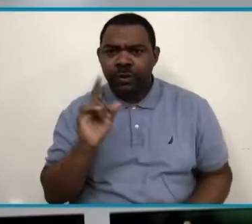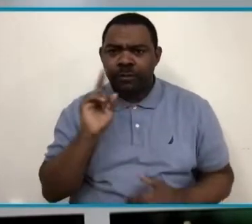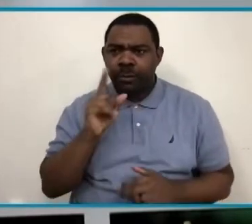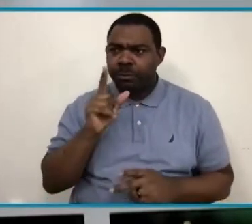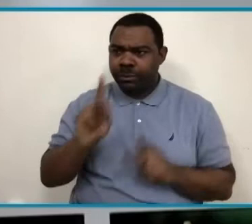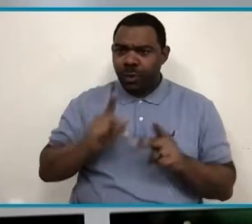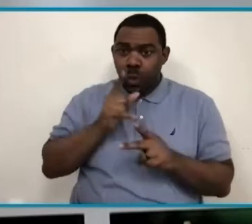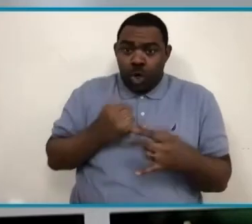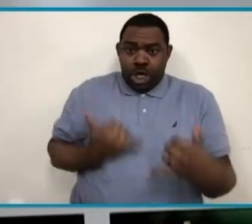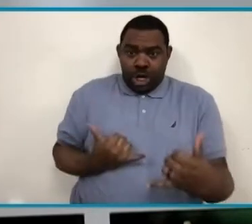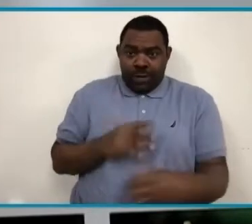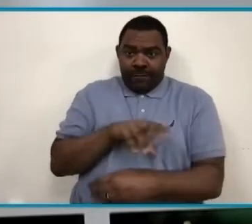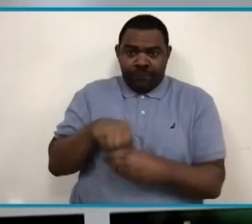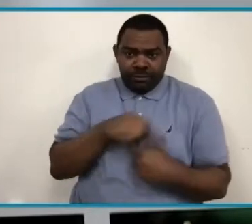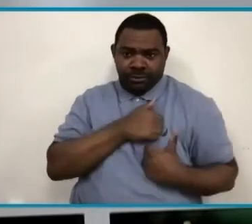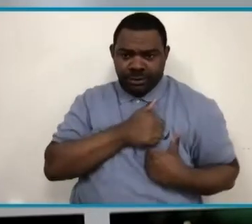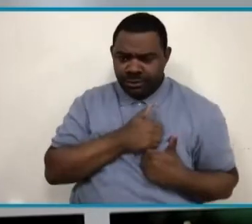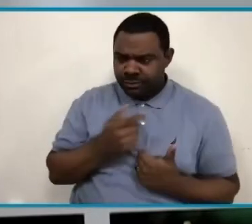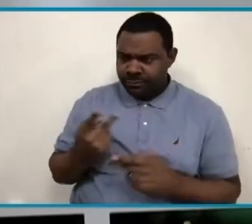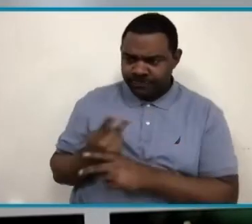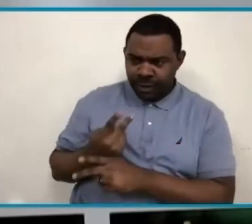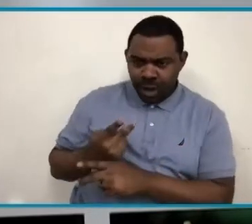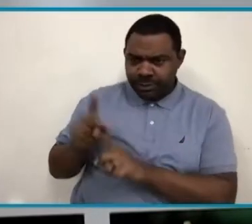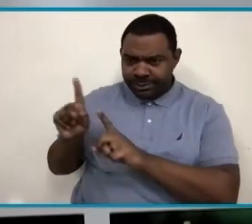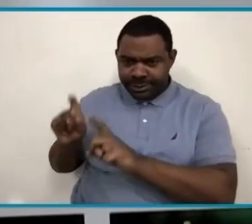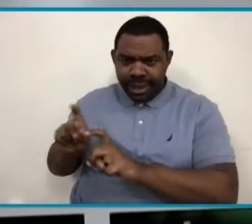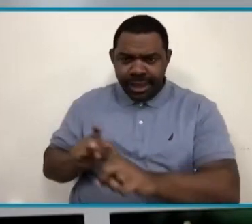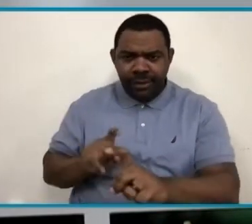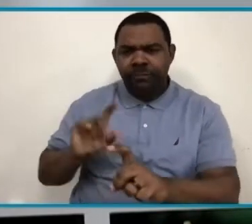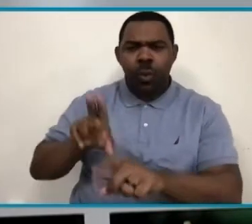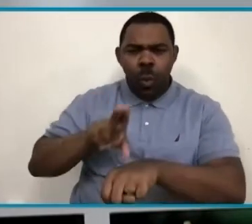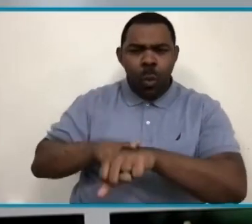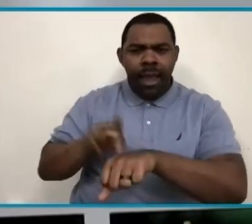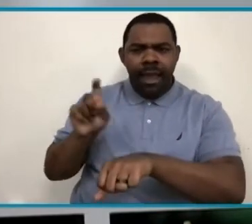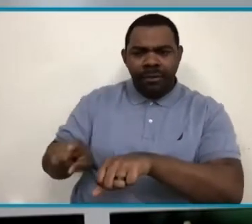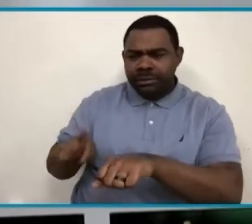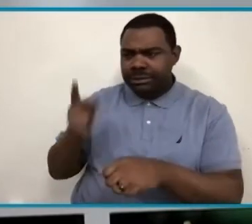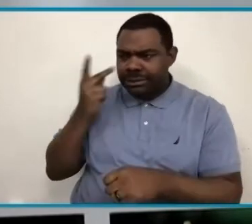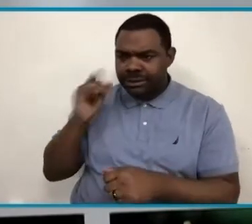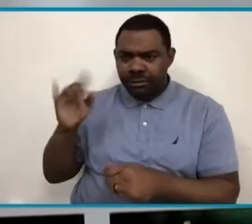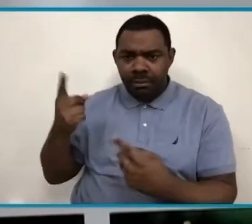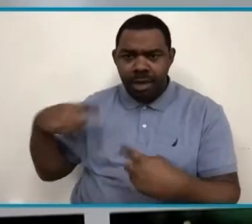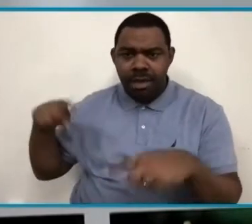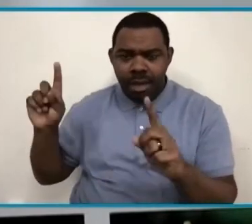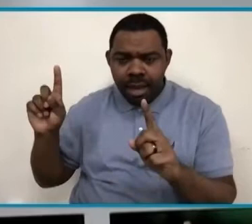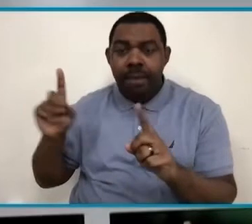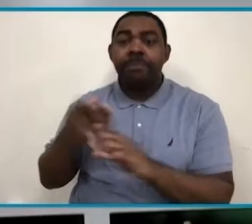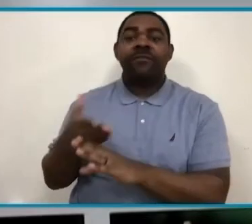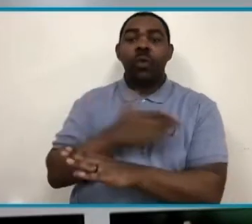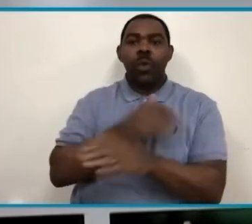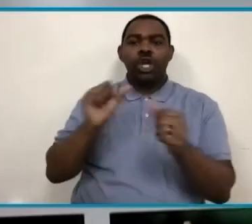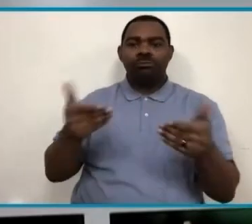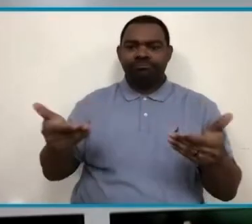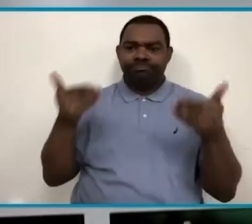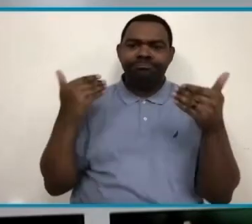And we have to test you know preliminary effect of the protocol before we can move any further.